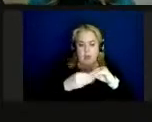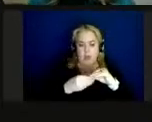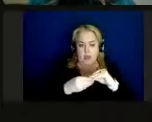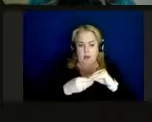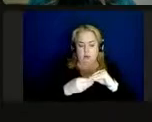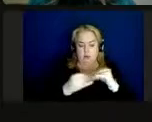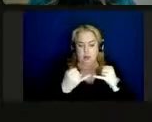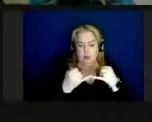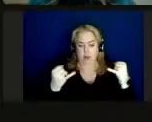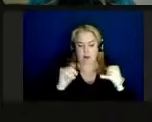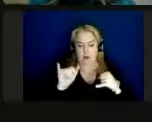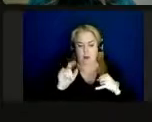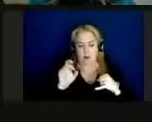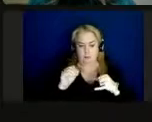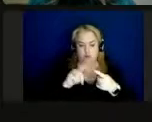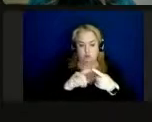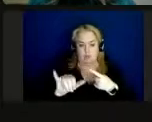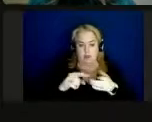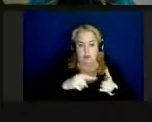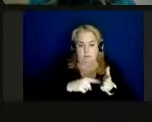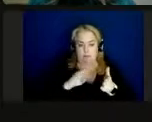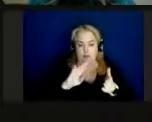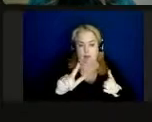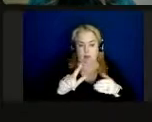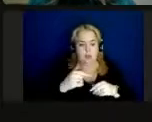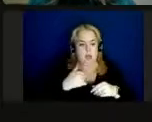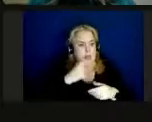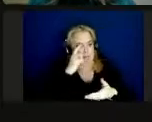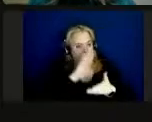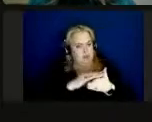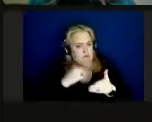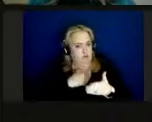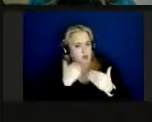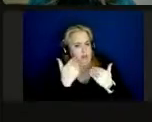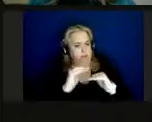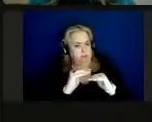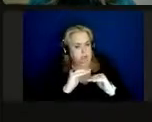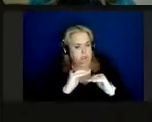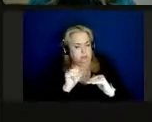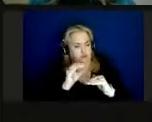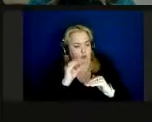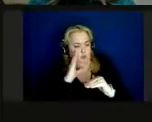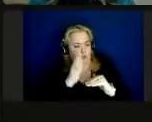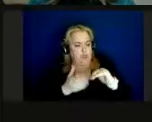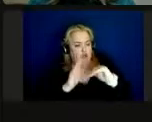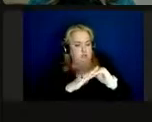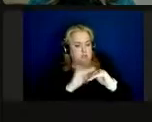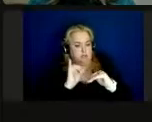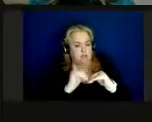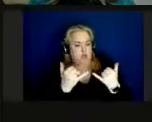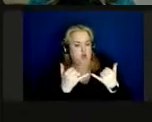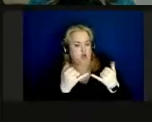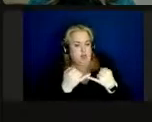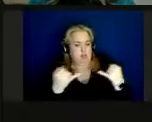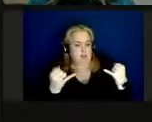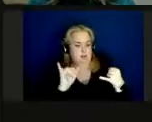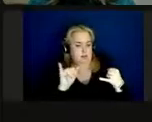INCREASE THE ONE LINE ITEM THAT WE CURRENTLY HAVE OR WOULD IT